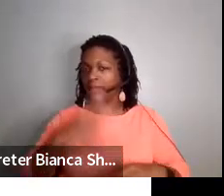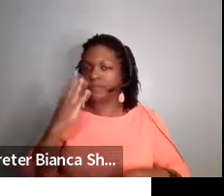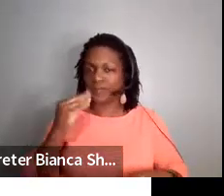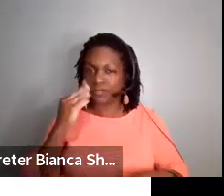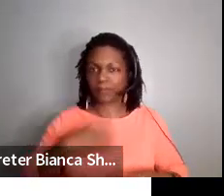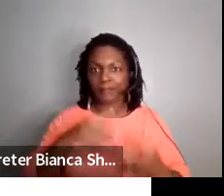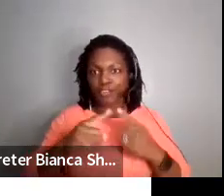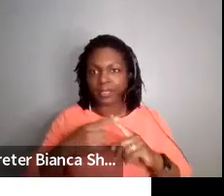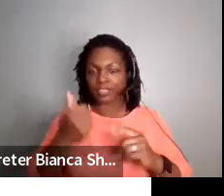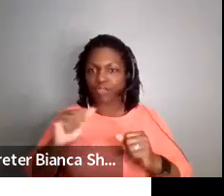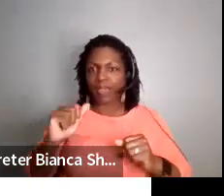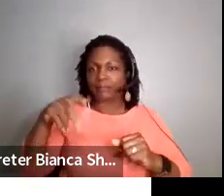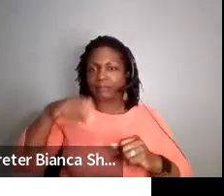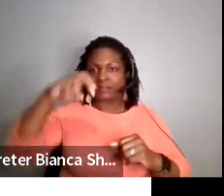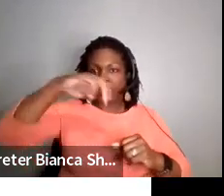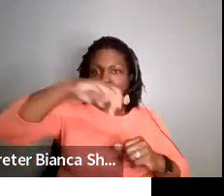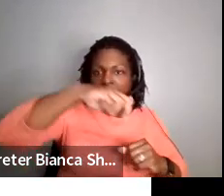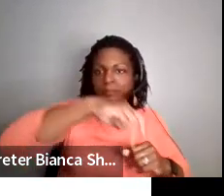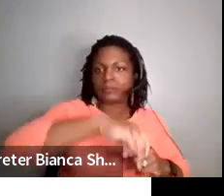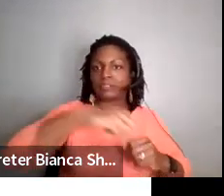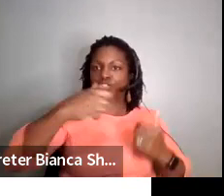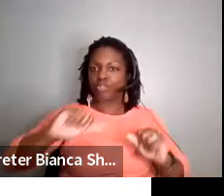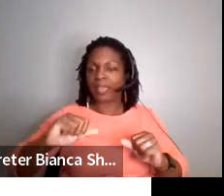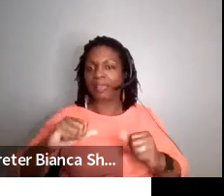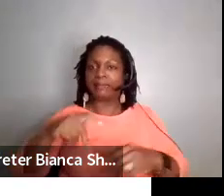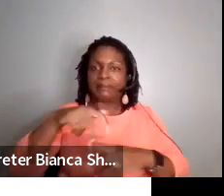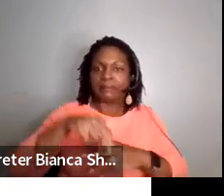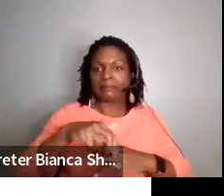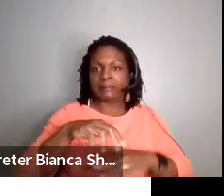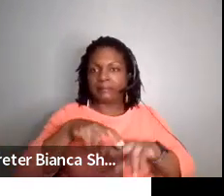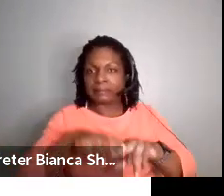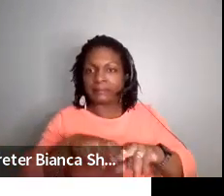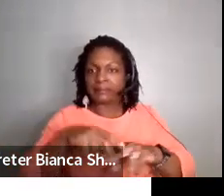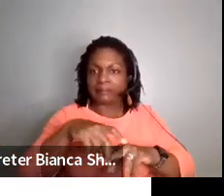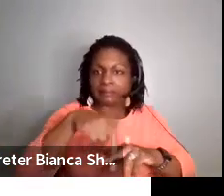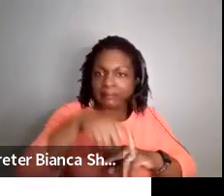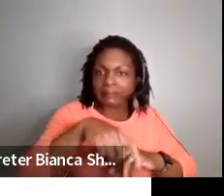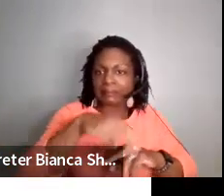down the stairs there by stare, sitting down, taking the next step and the students around us.